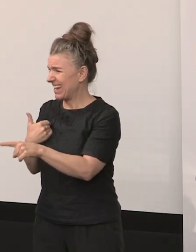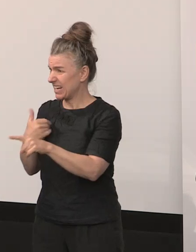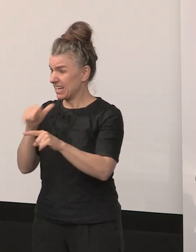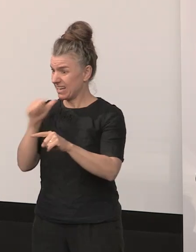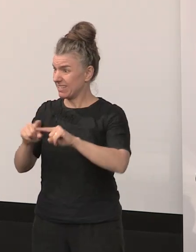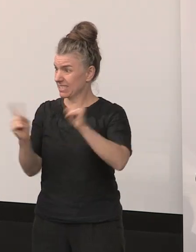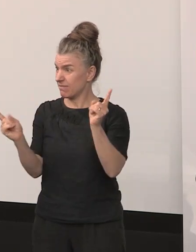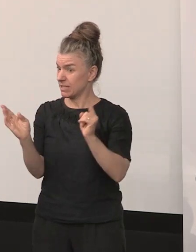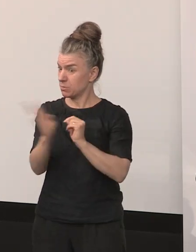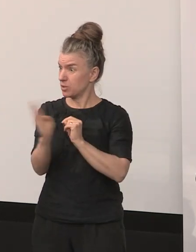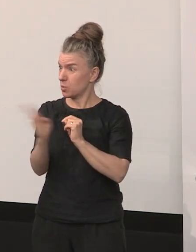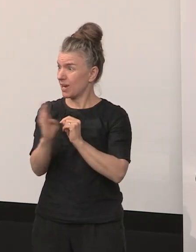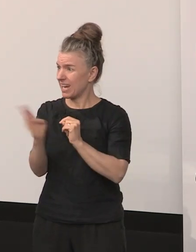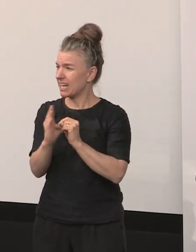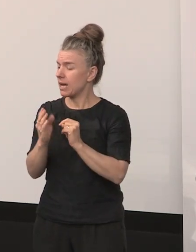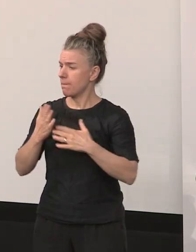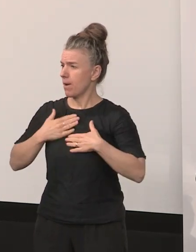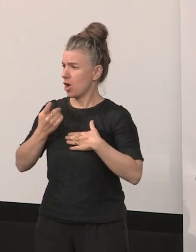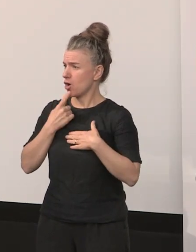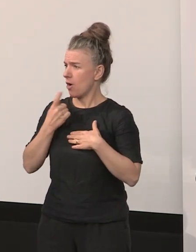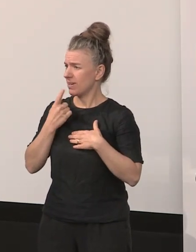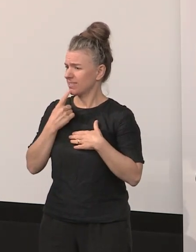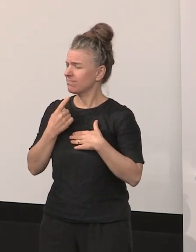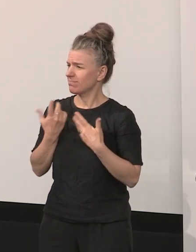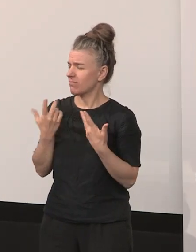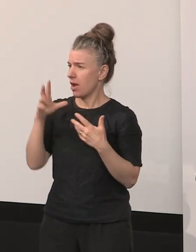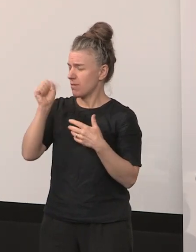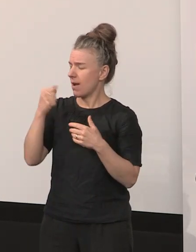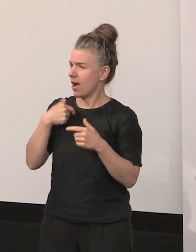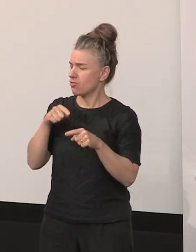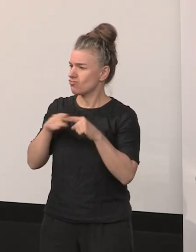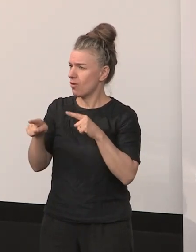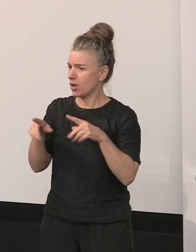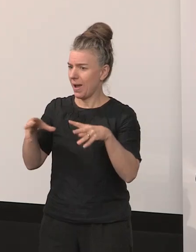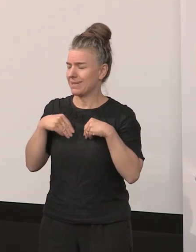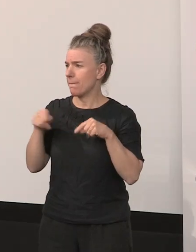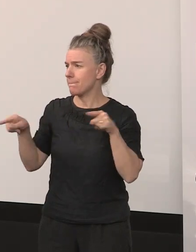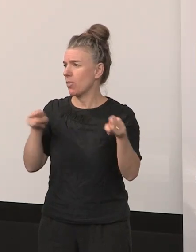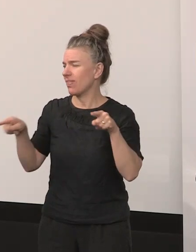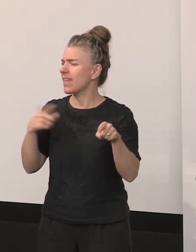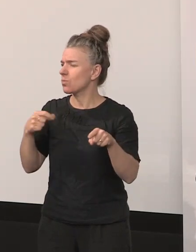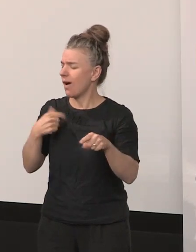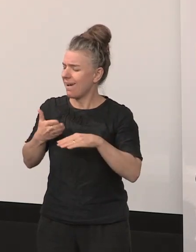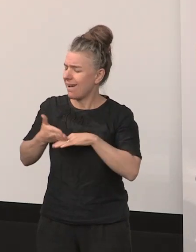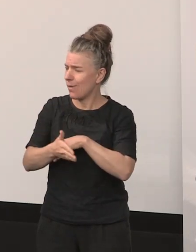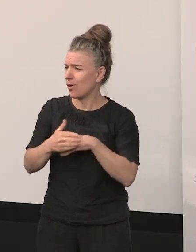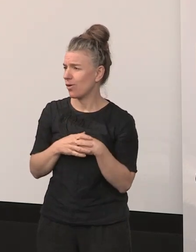prevention control advice was and what some workers felt they needed, in particular situations. My comments were